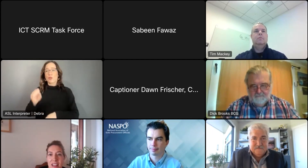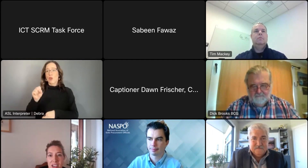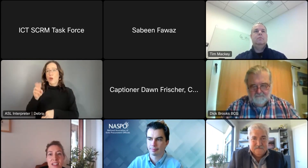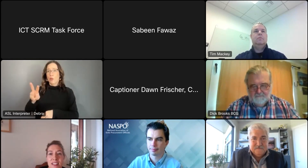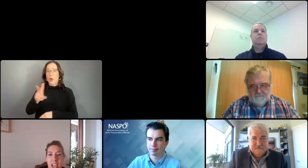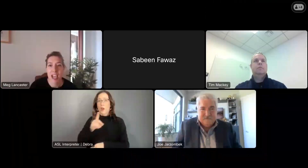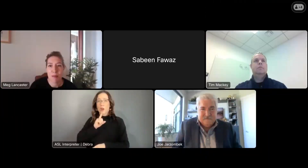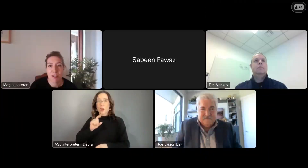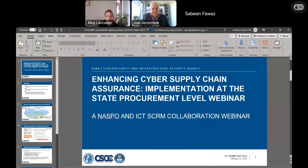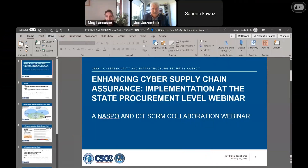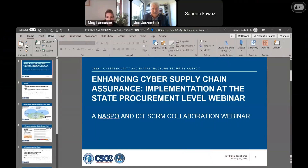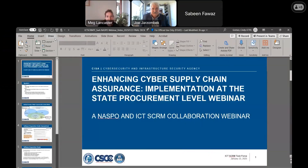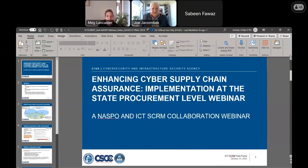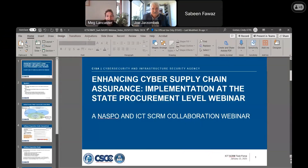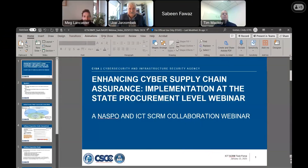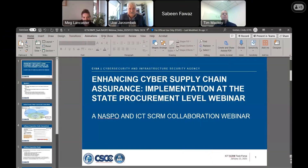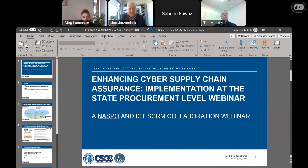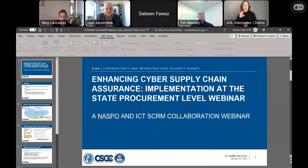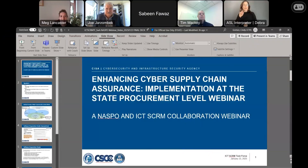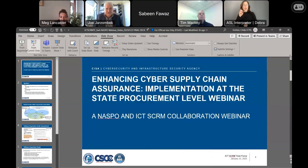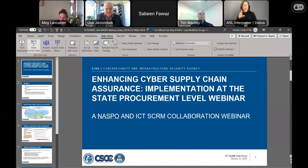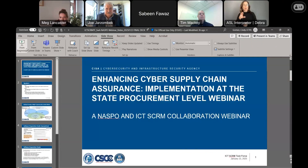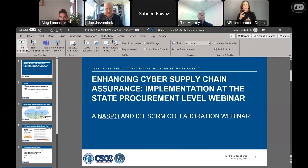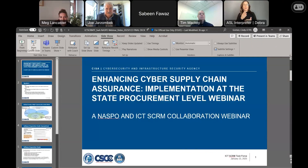in the Cyber Supply Chain Risk Management lifecycle.